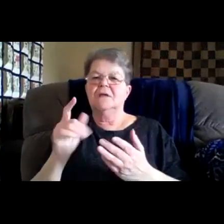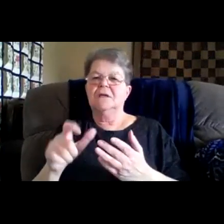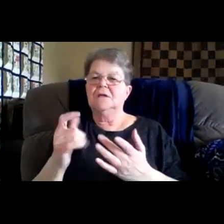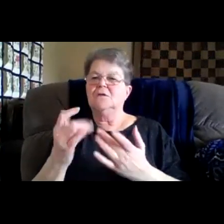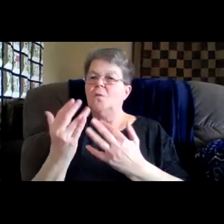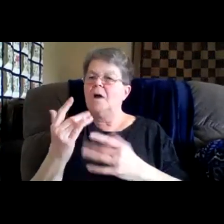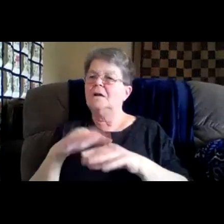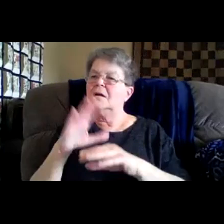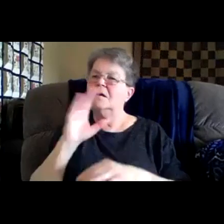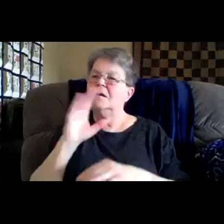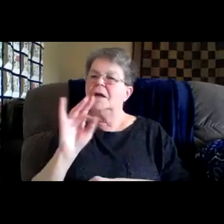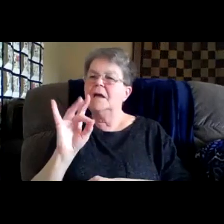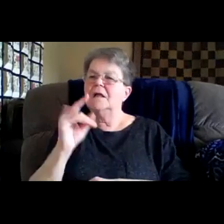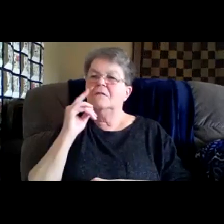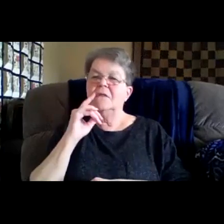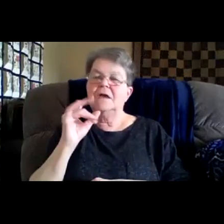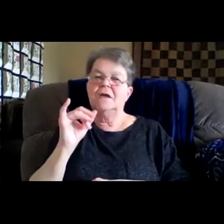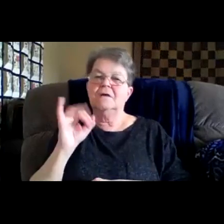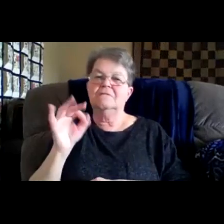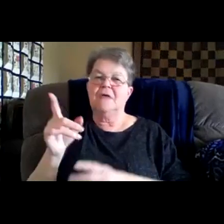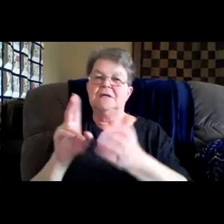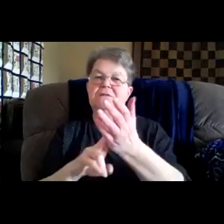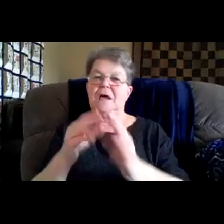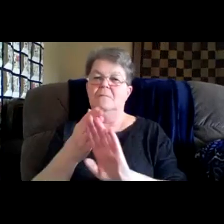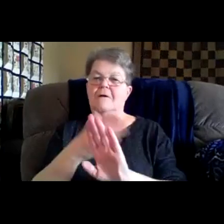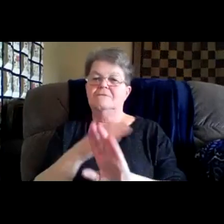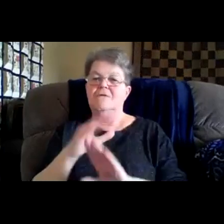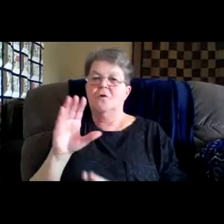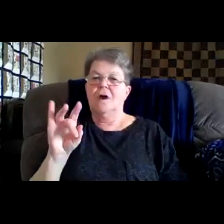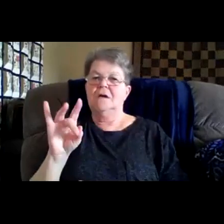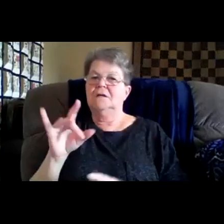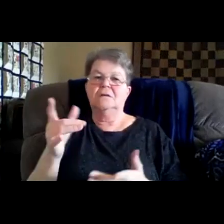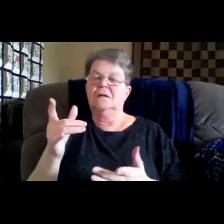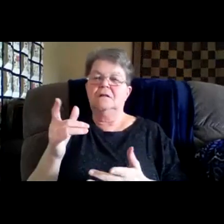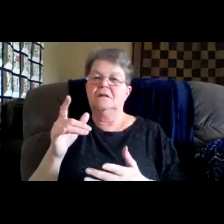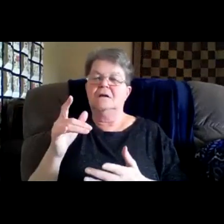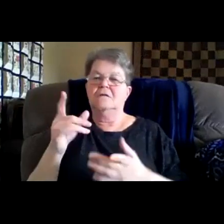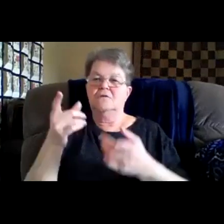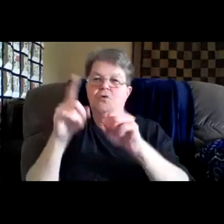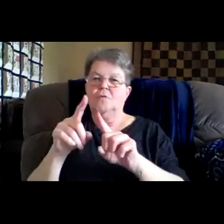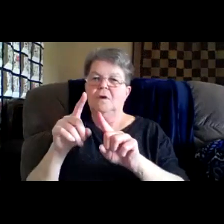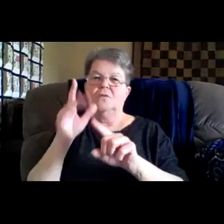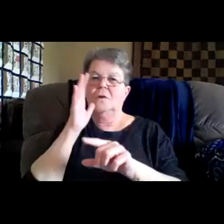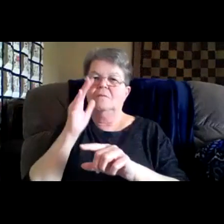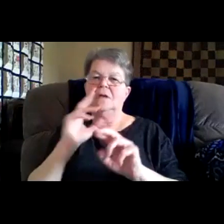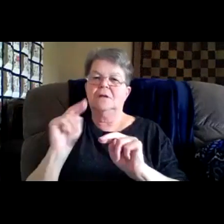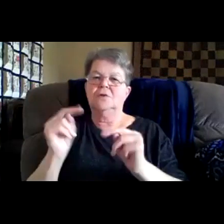thinking if the young adults signed prior to 18 it would invalidate the agreement. Is this a consideration we should be making?